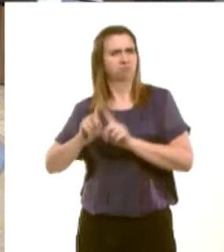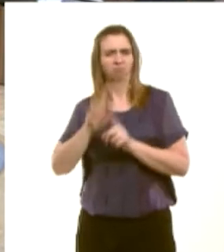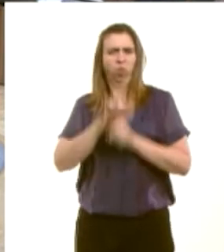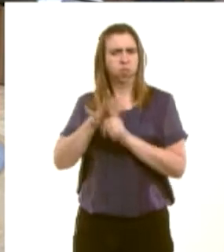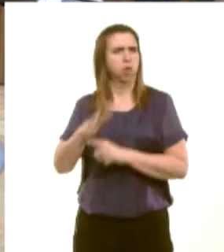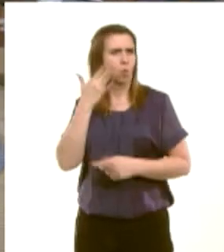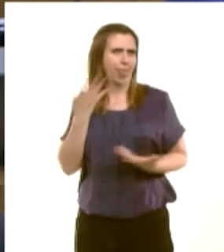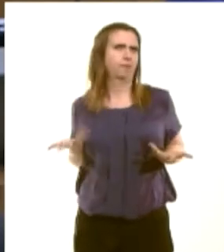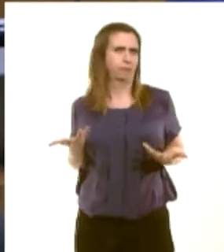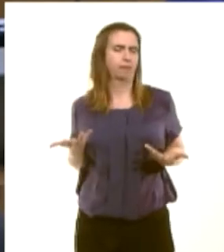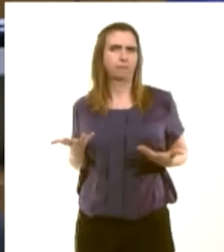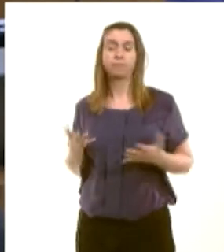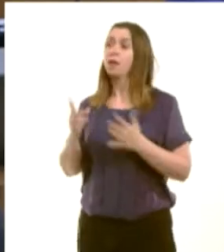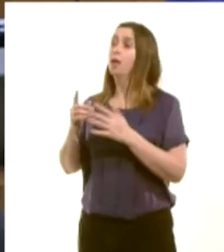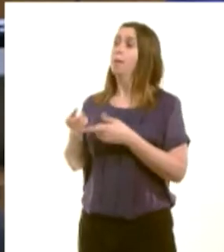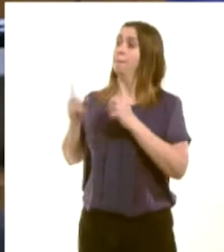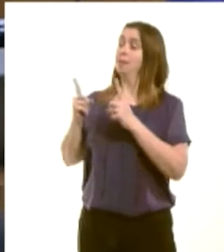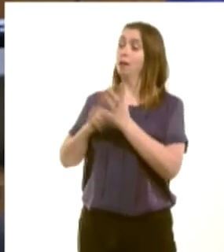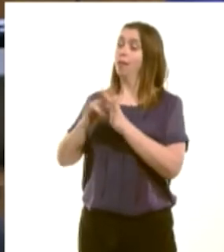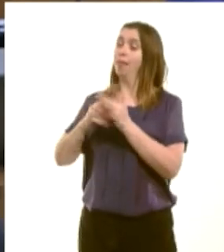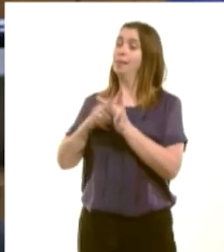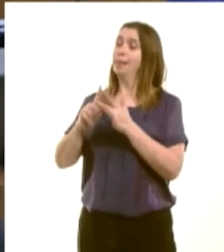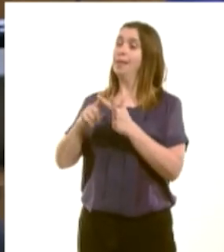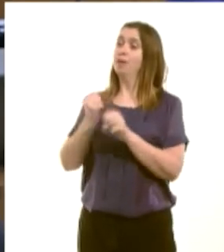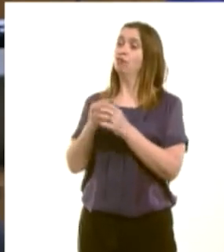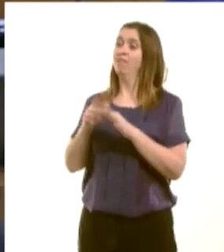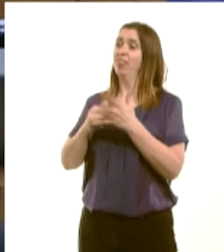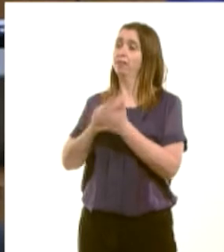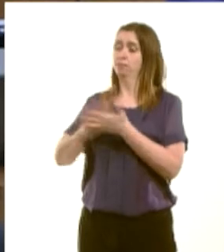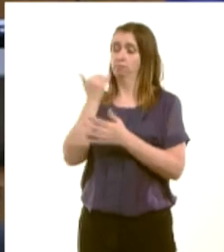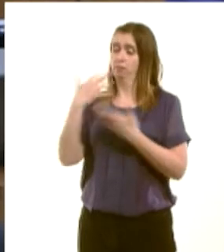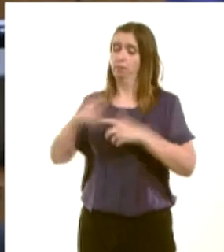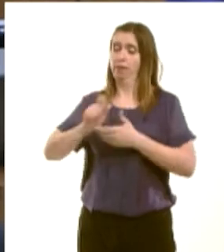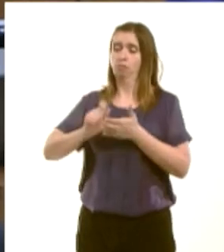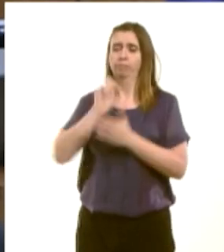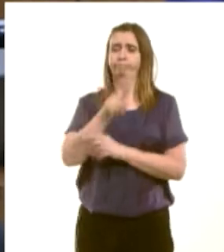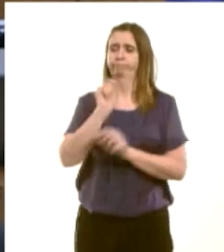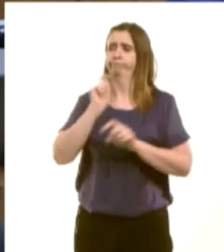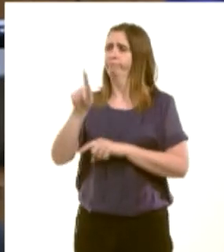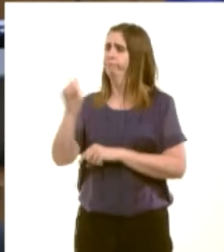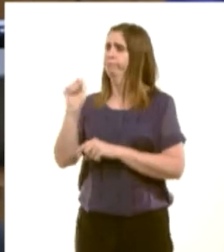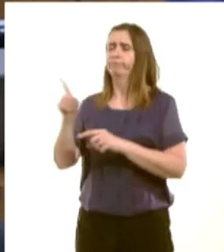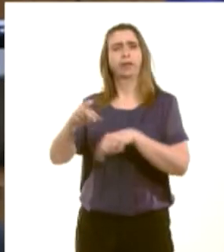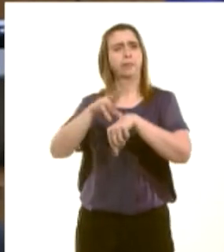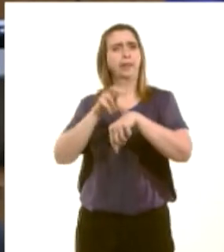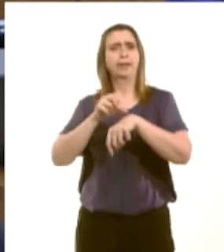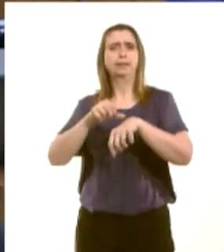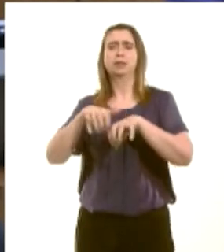of all, bullying, whether it is bullying of the physical kind or abuse at school or cyber bullying. We would expect schools to have in place policies to deal with bullying of